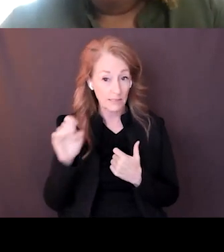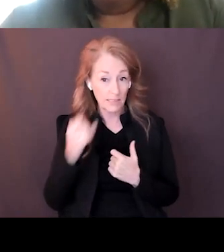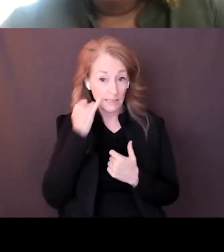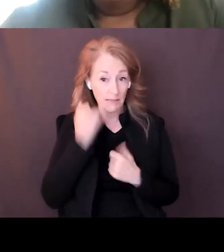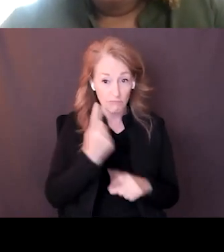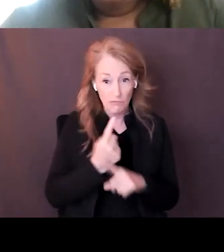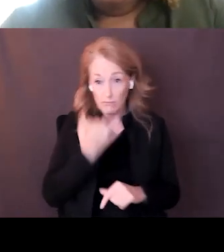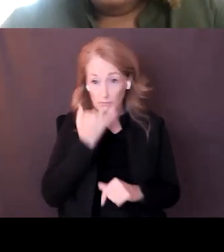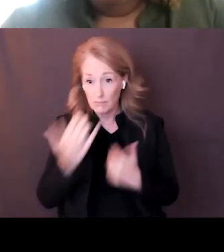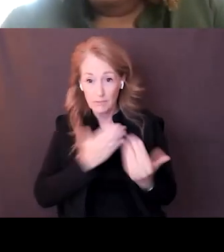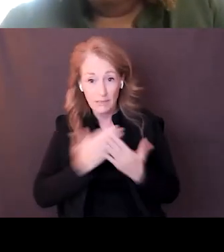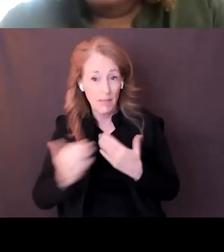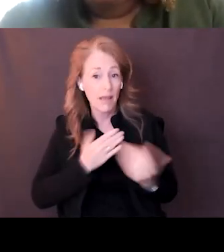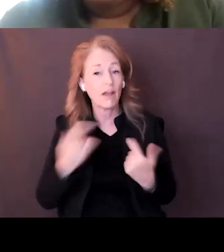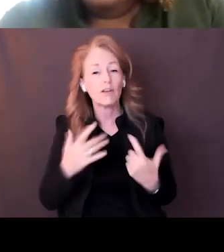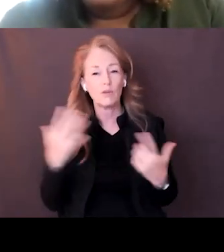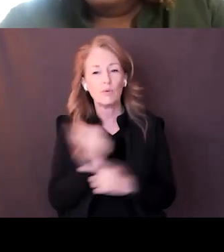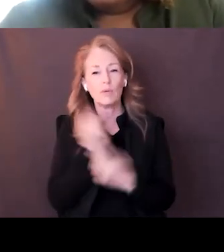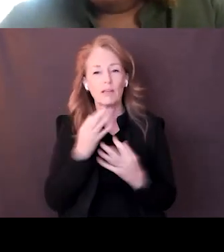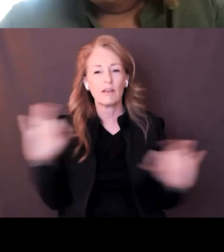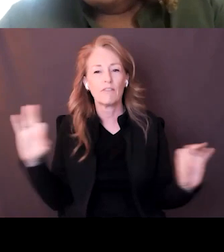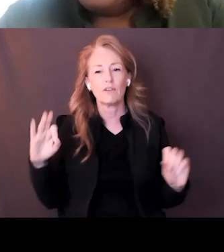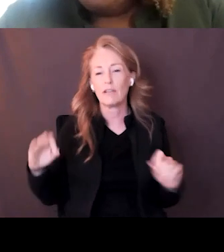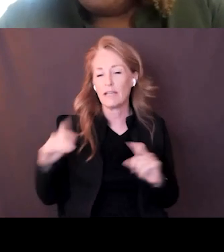THANK YOU, GALE FOR SHARING.